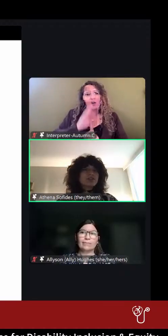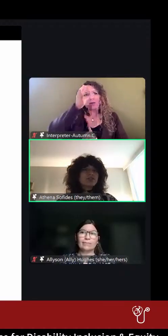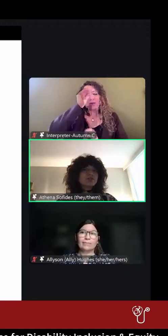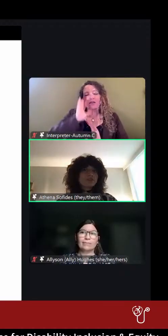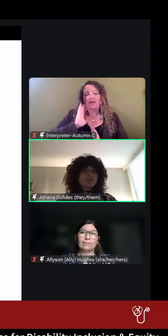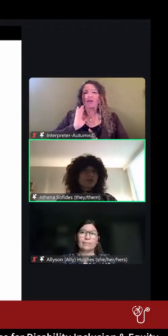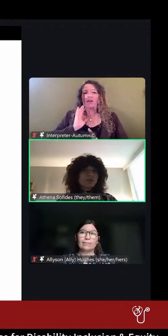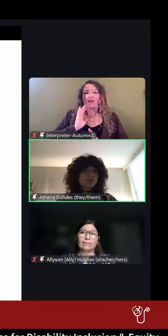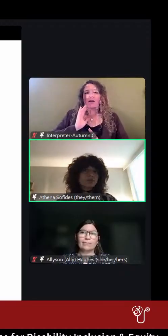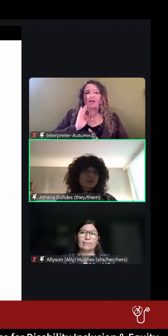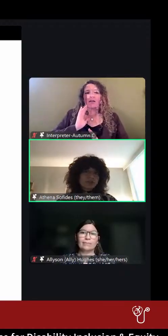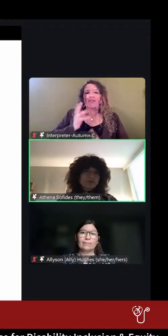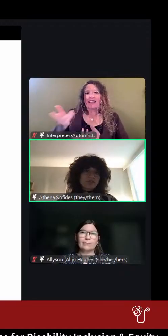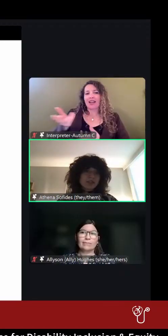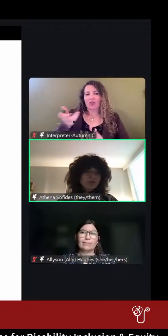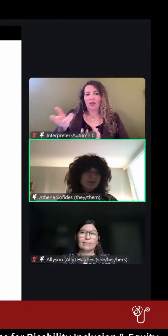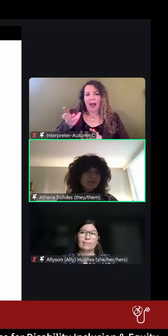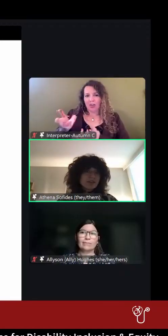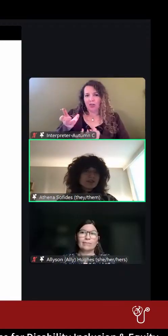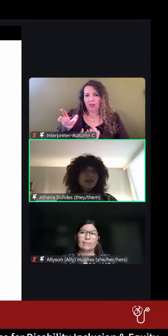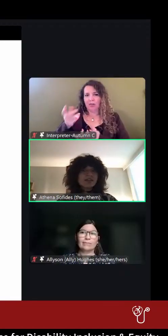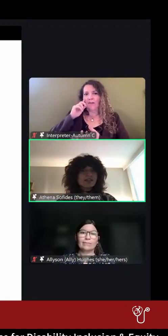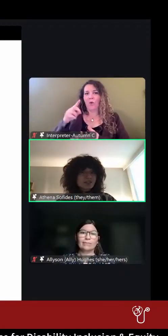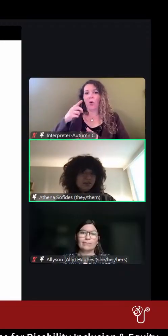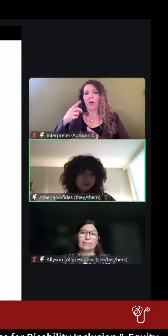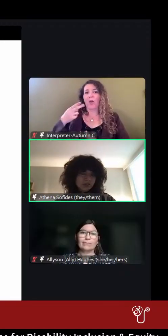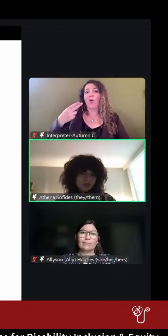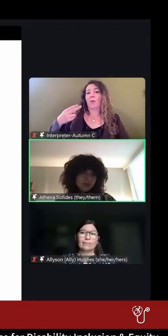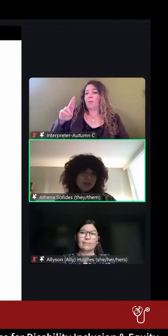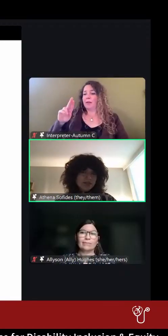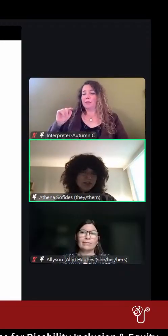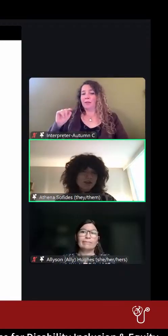affirming hormone replacement therapy and insulin hormone replacement therapy